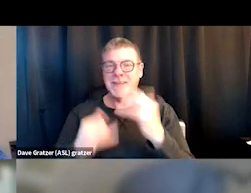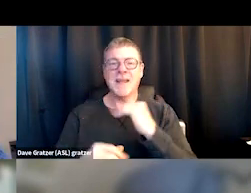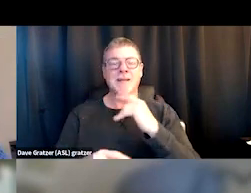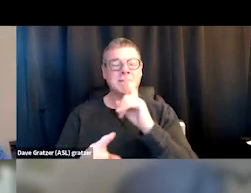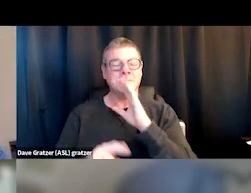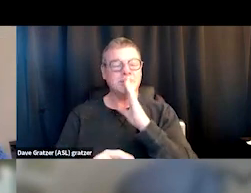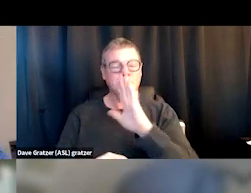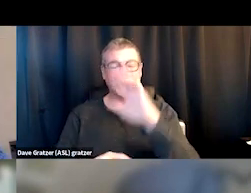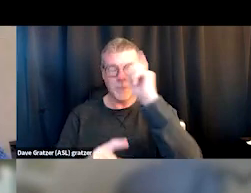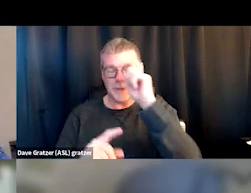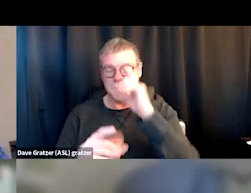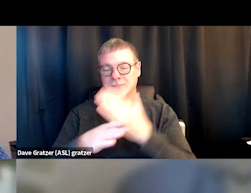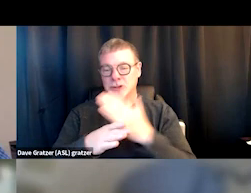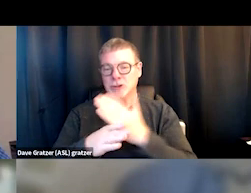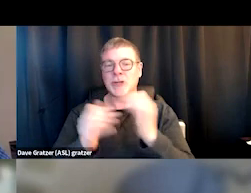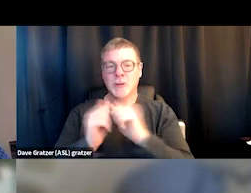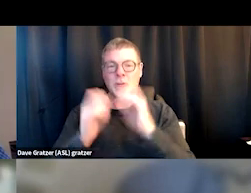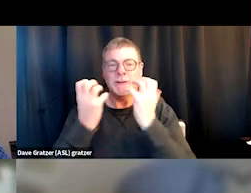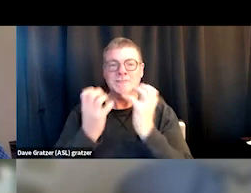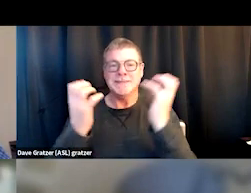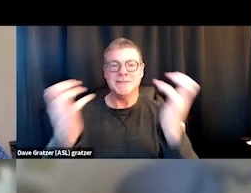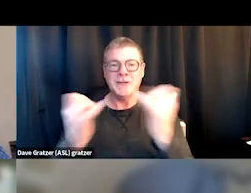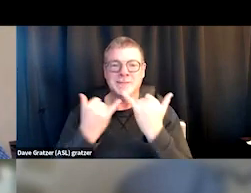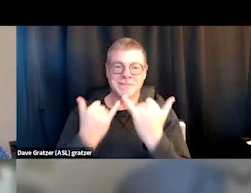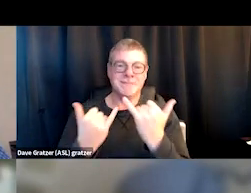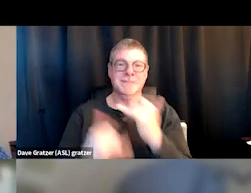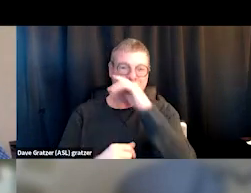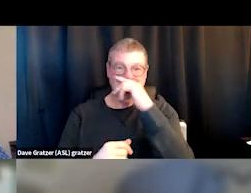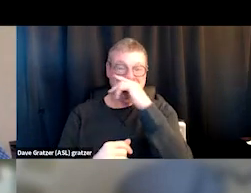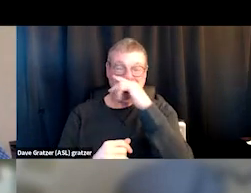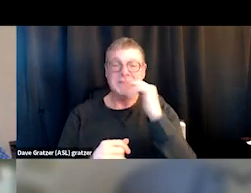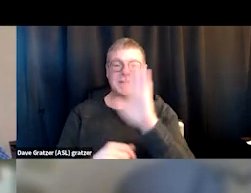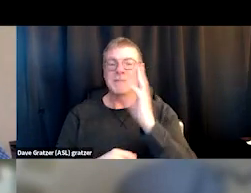and sharing with our attendees today, your experience of bringing together